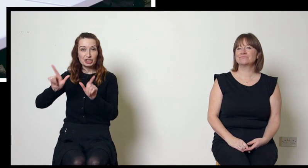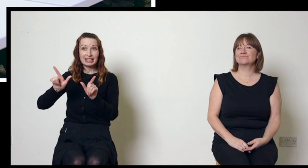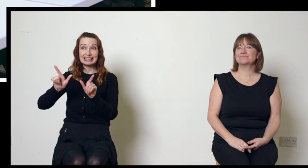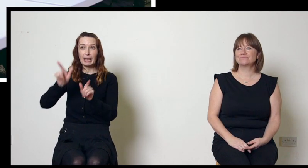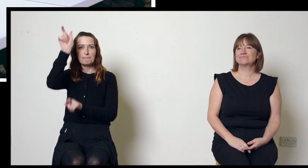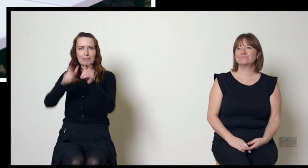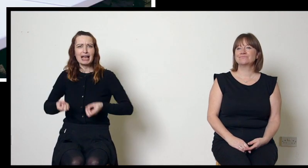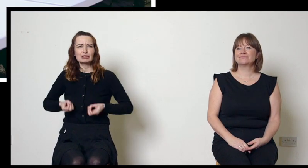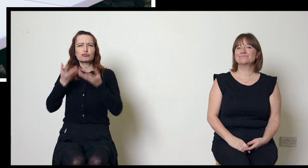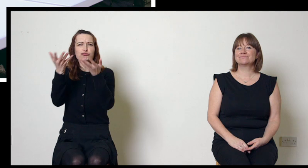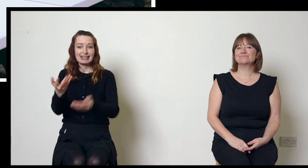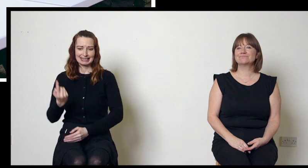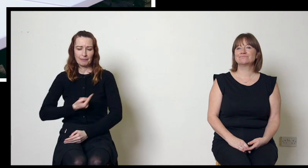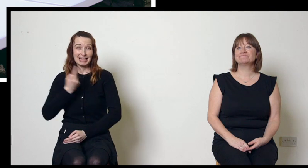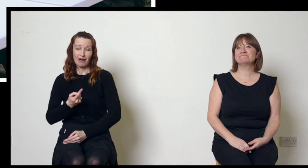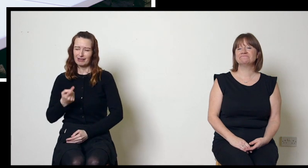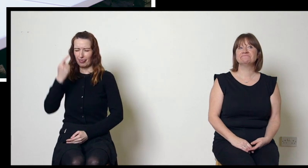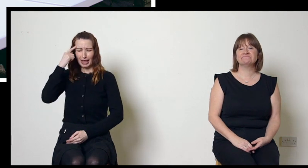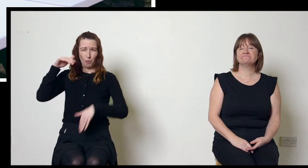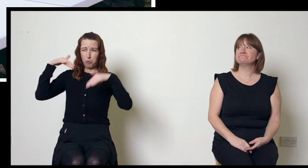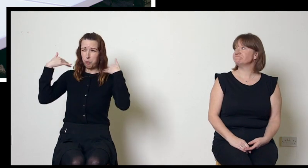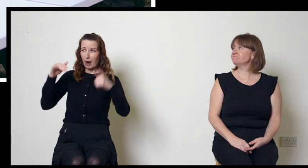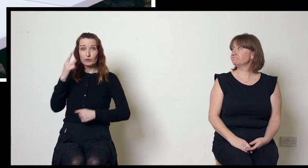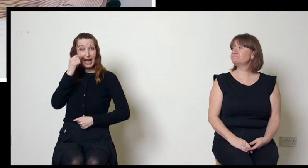and you know, I think it's amazing if they can do that in BSL or anything.